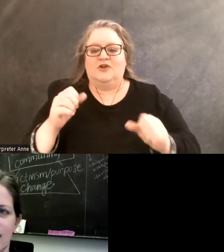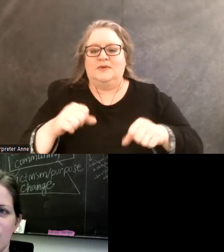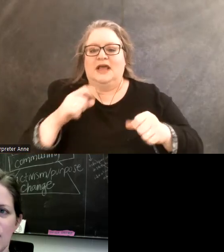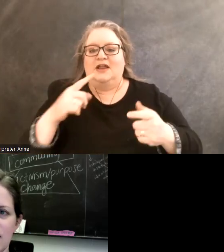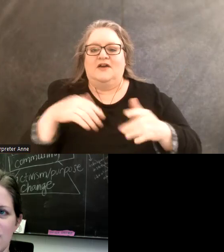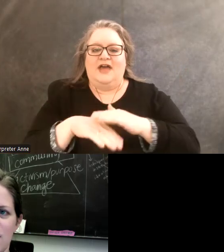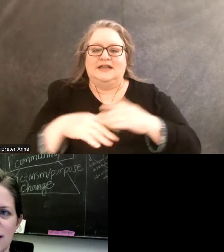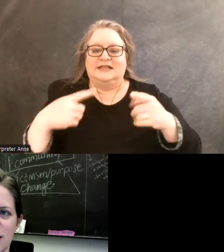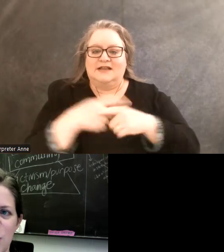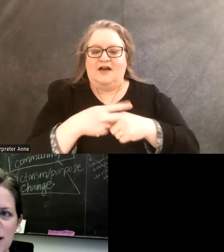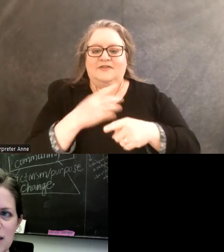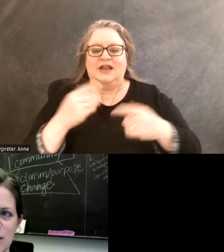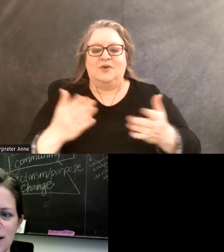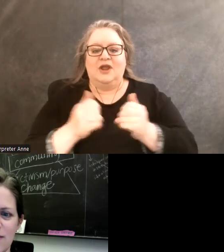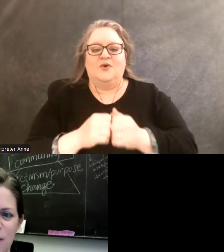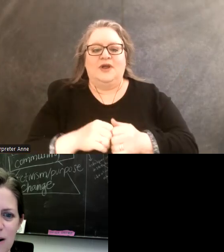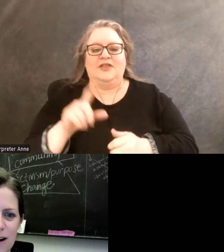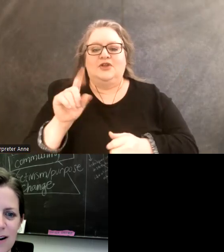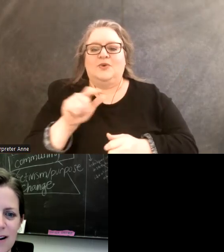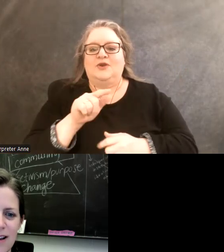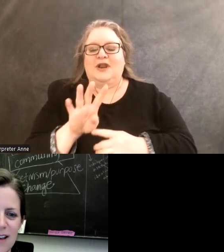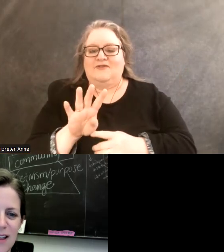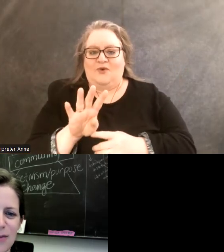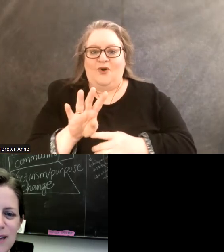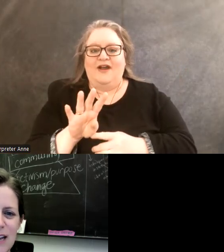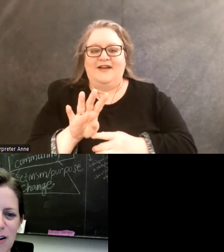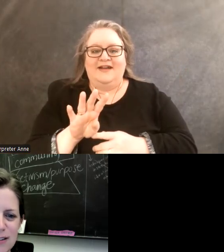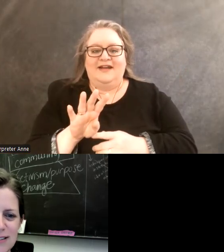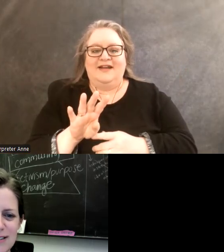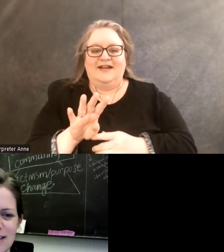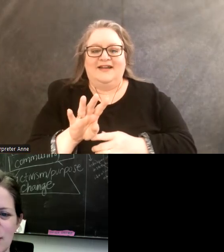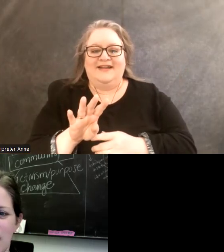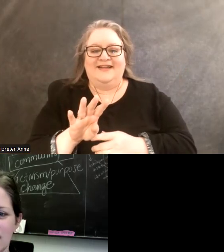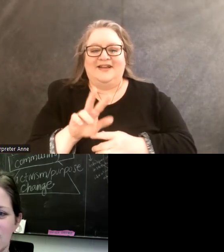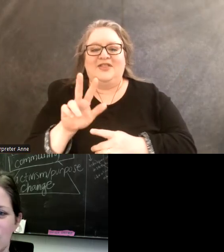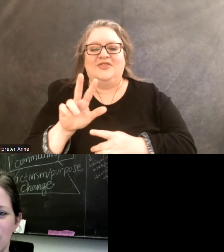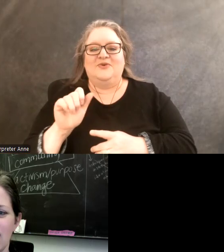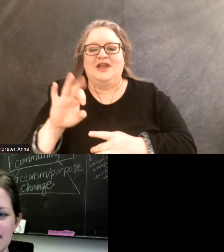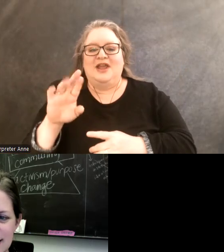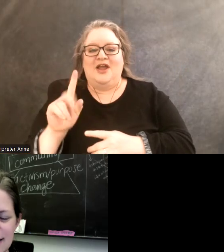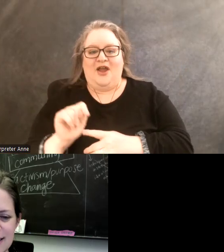and we're here with the Arts Bodies of Work Resident,